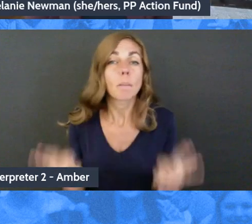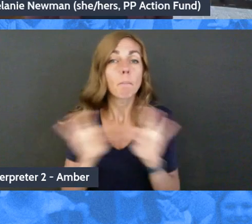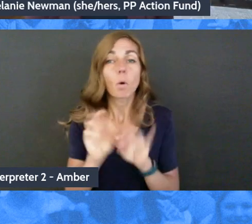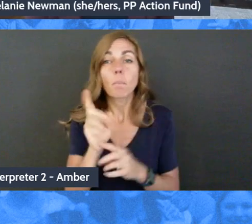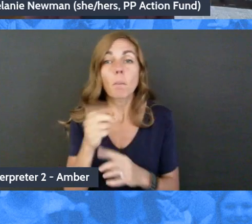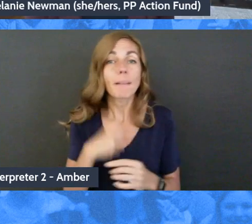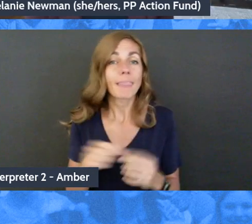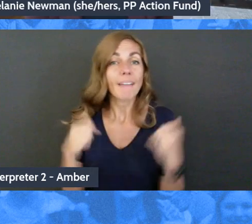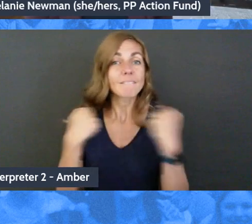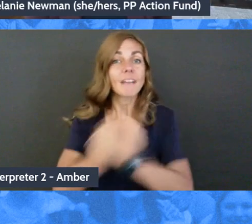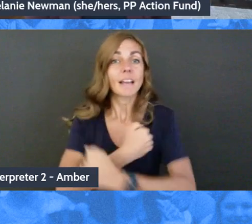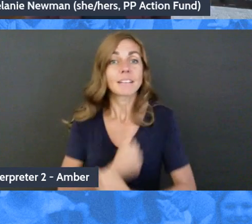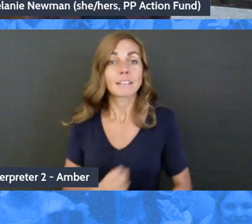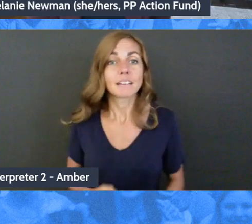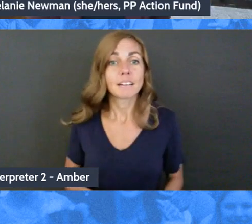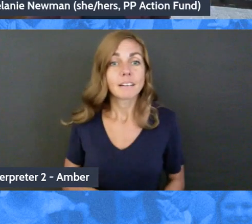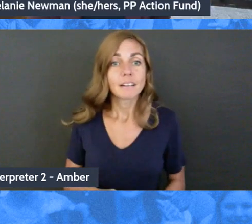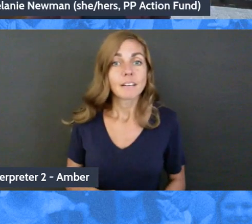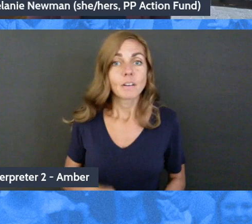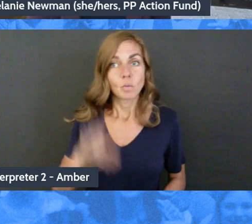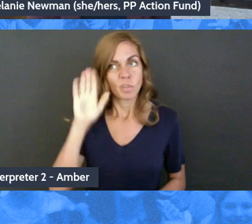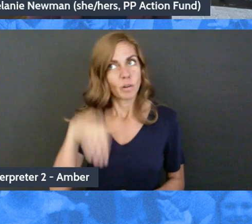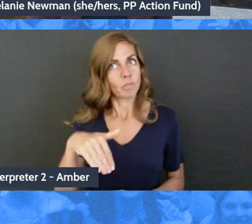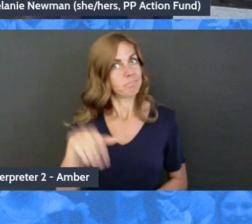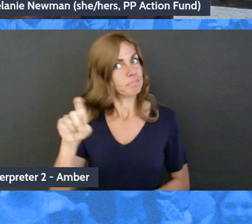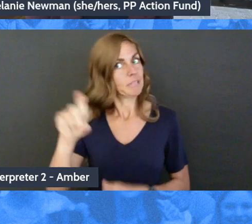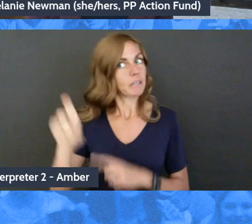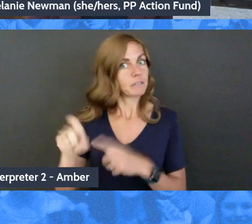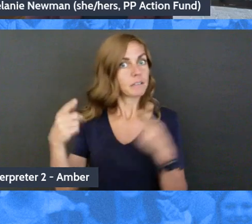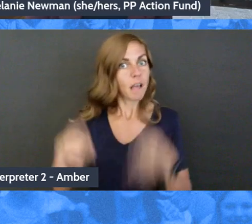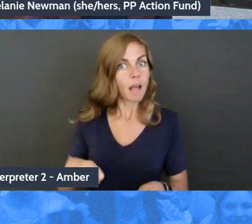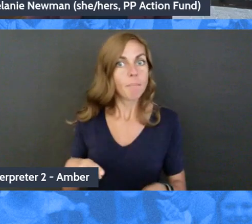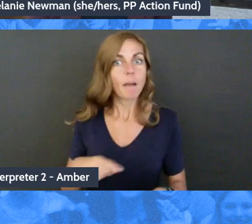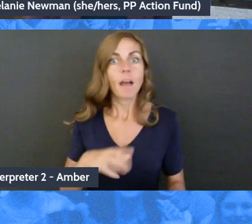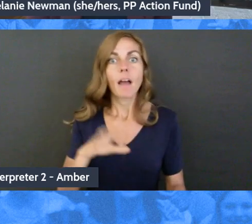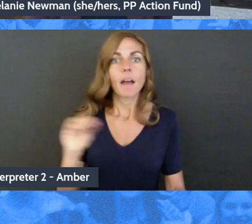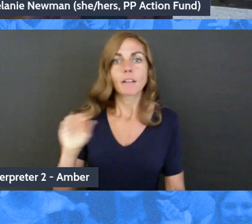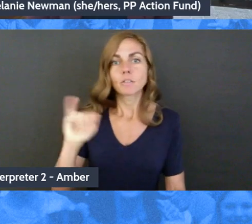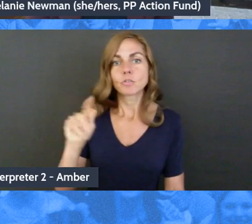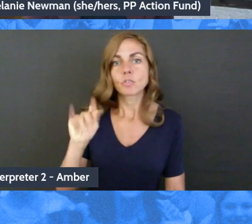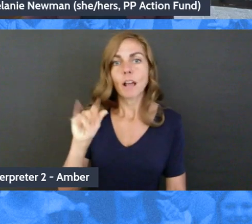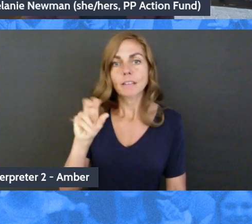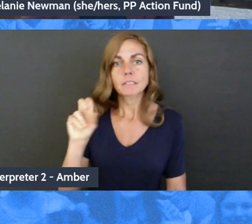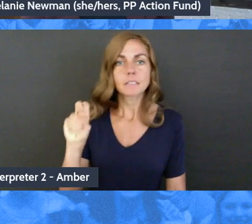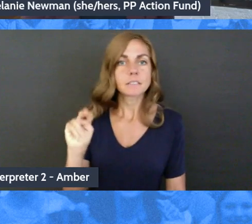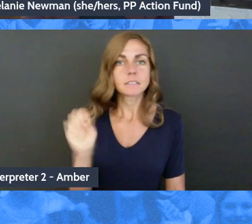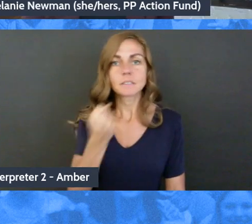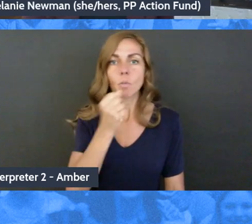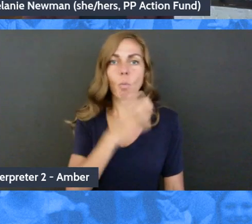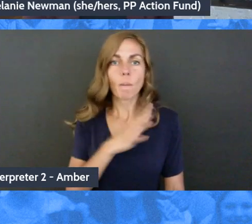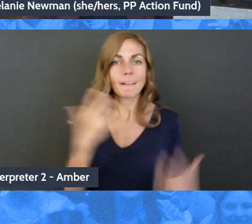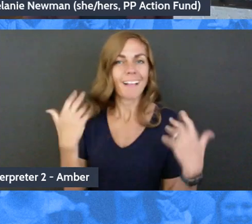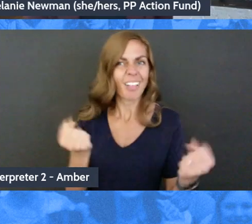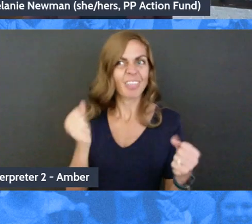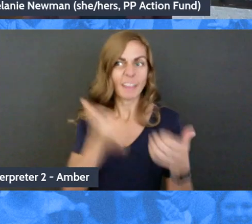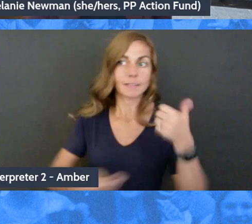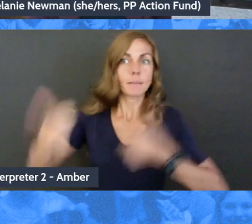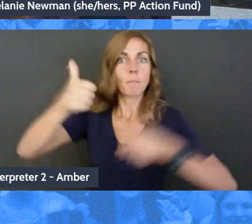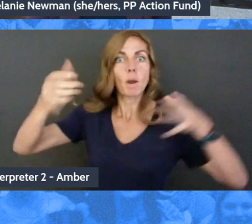You know about SPU in Texas and Jackson's Women's Health, the Supreme court case that is coming up in December,